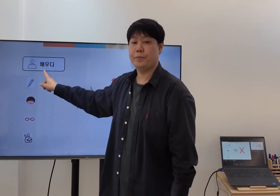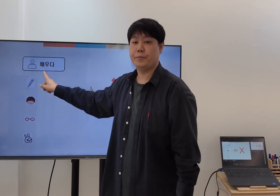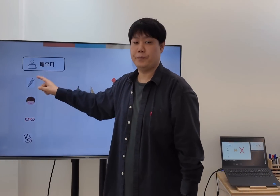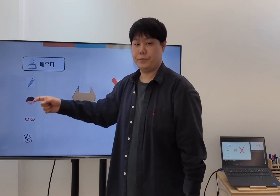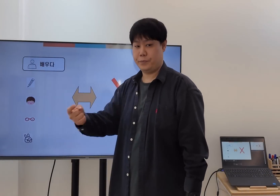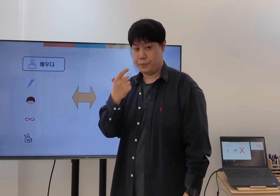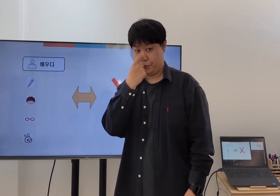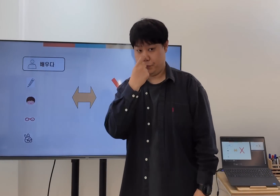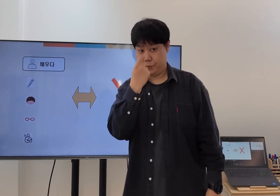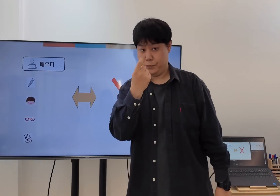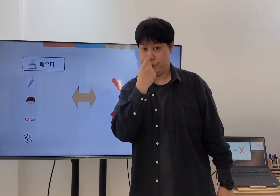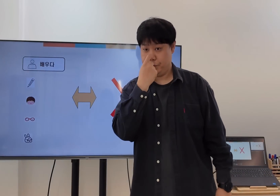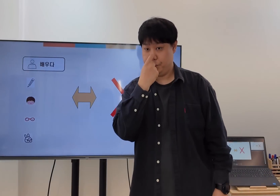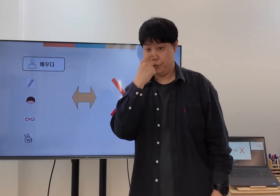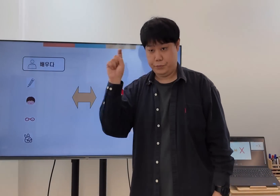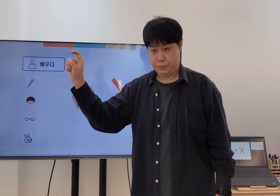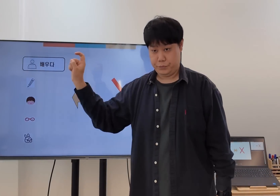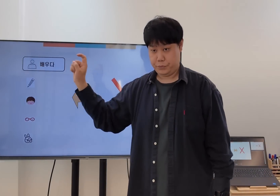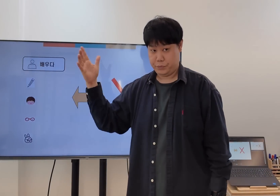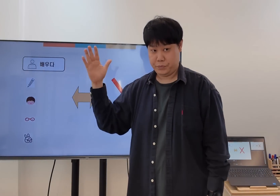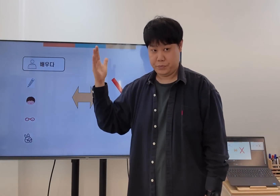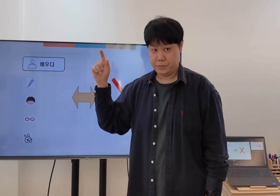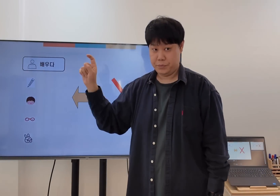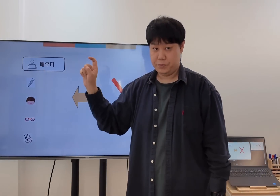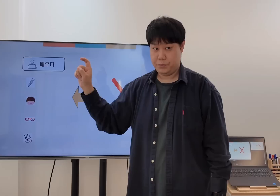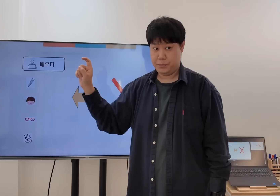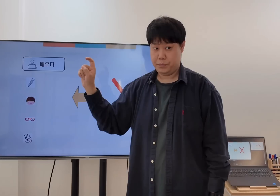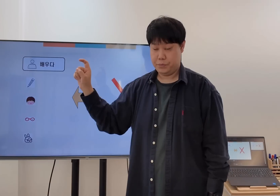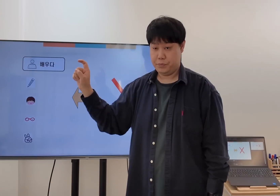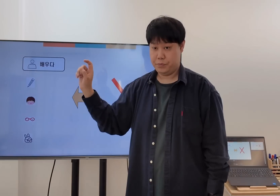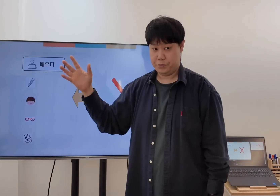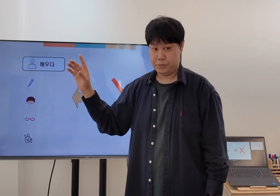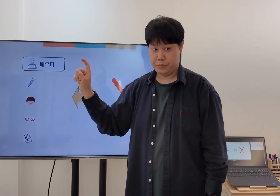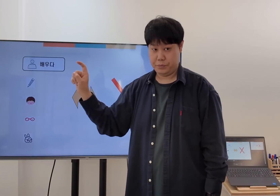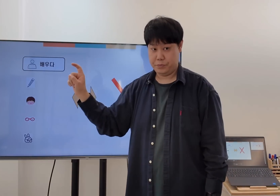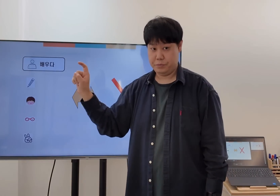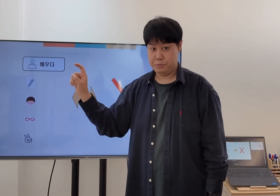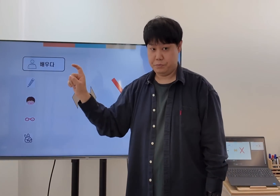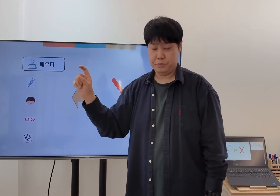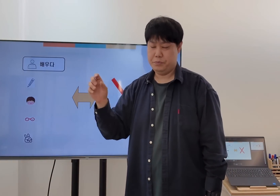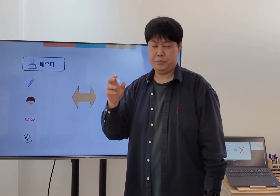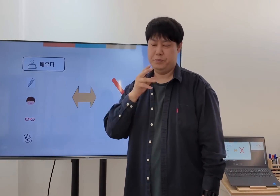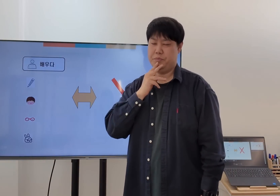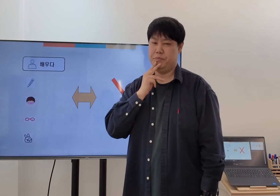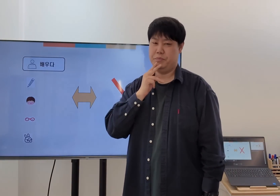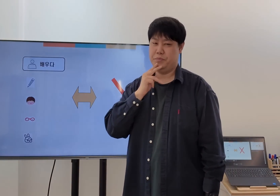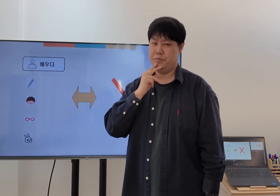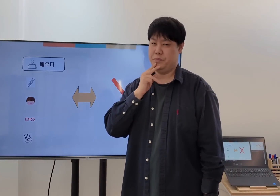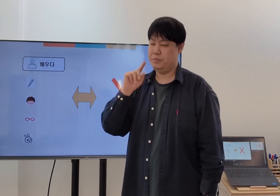Learn. Can I sign 'learn' in the other person's direction? There is no sign language like that.